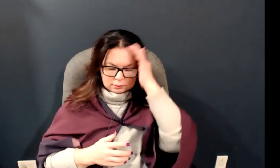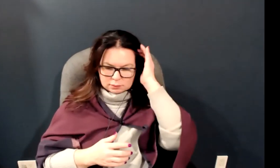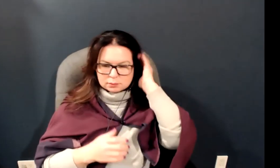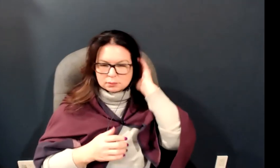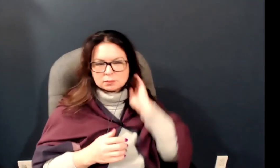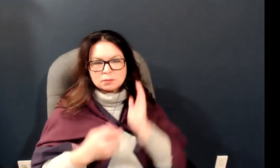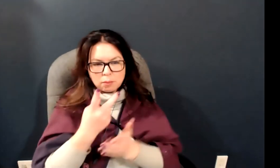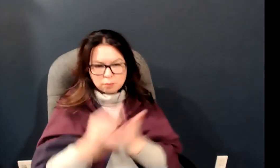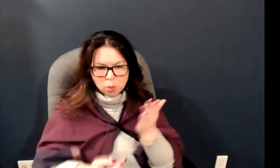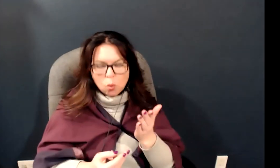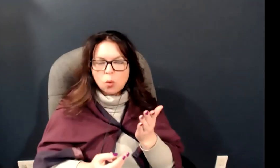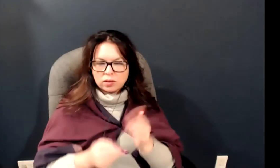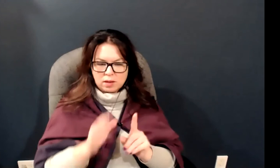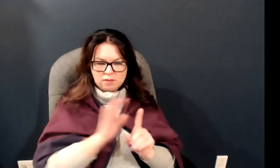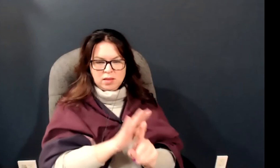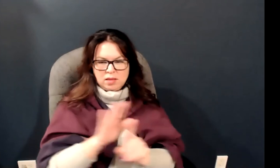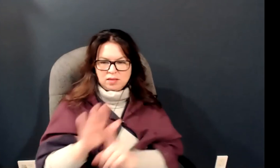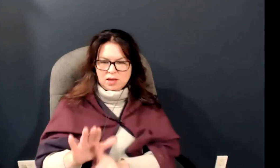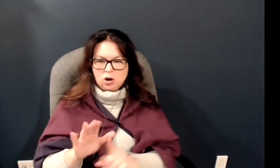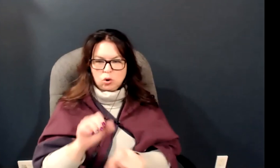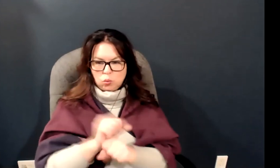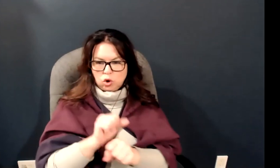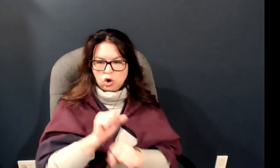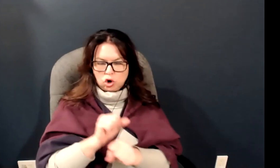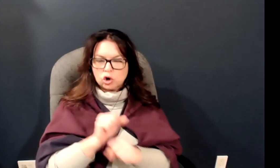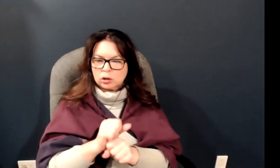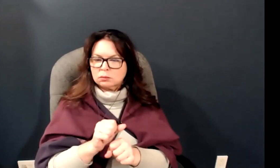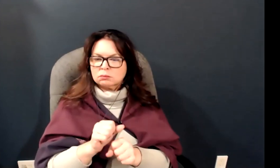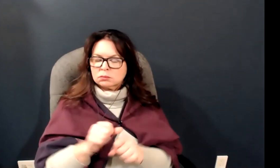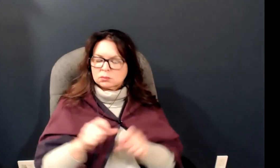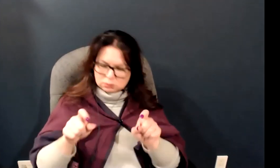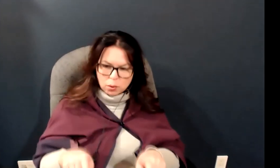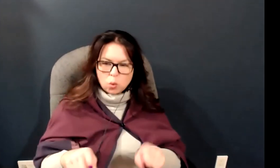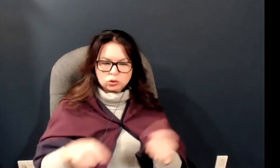it is and so "commentary" does kind of tamper it a little bit.